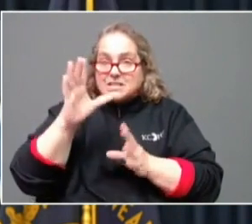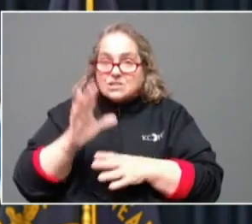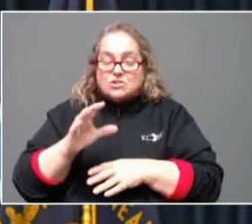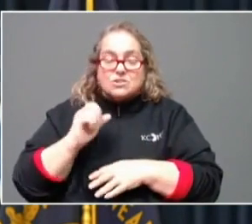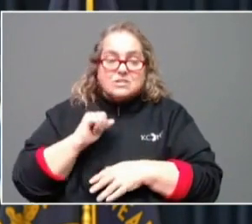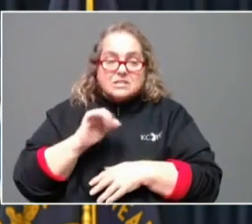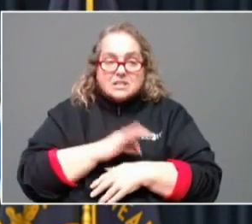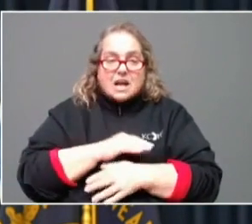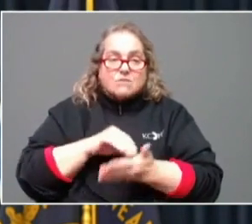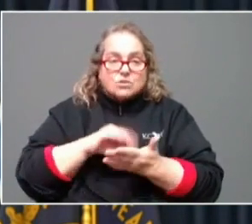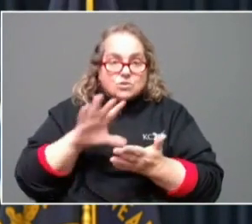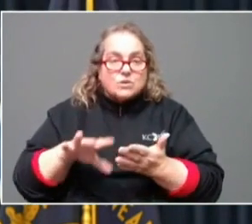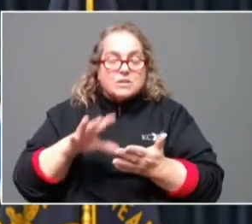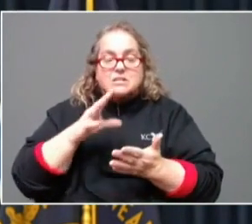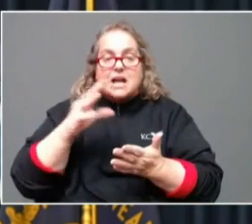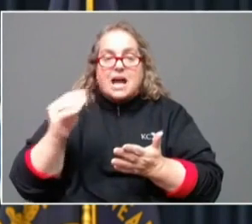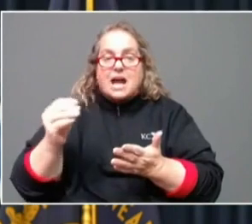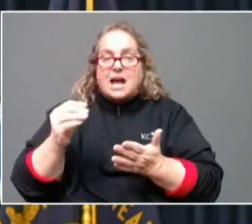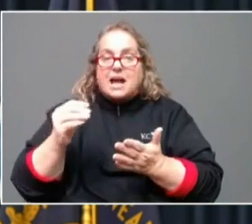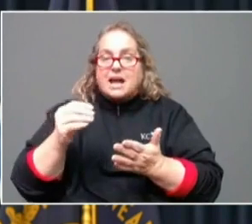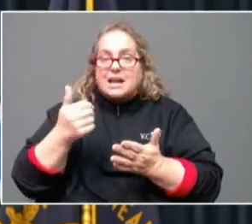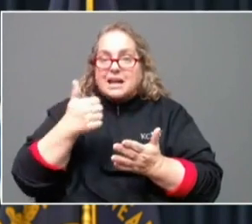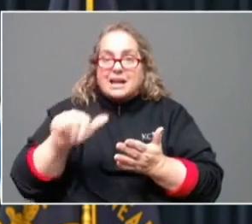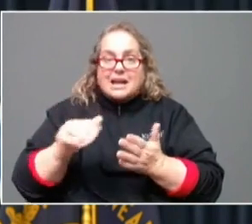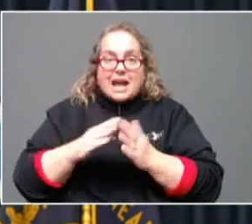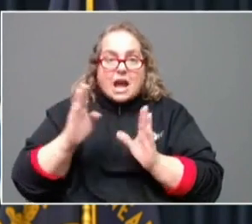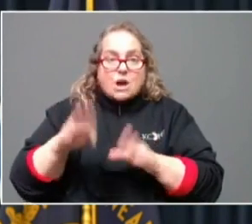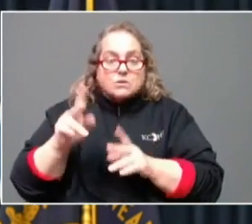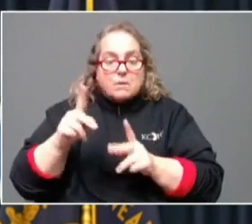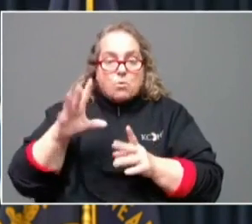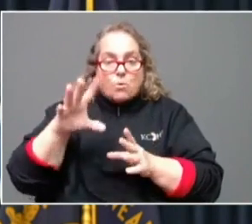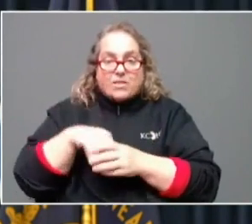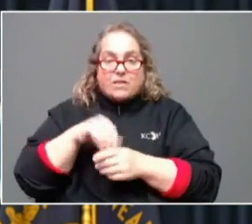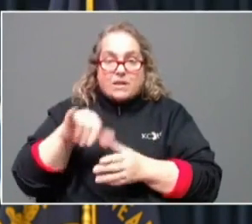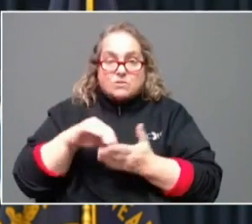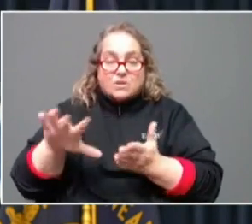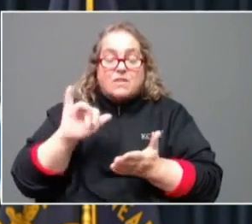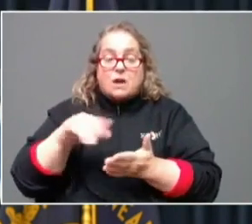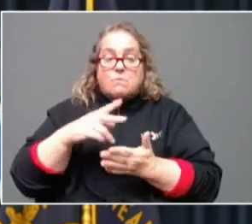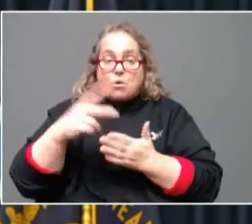students. And that program is working very, very well. And if you wear masks,